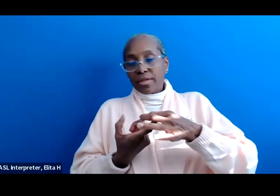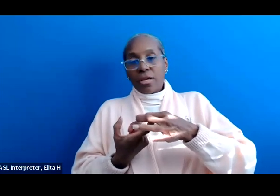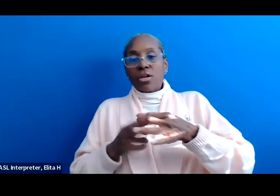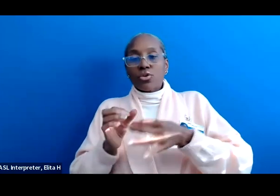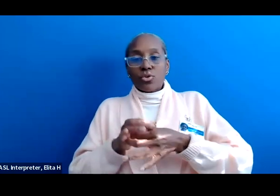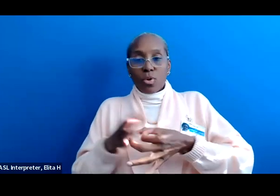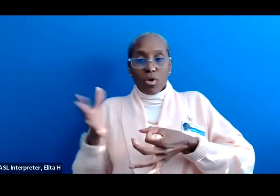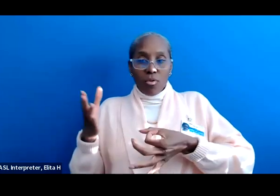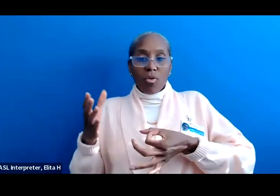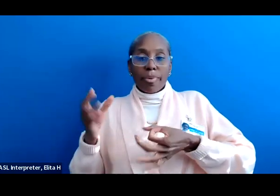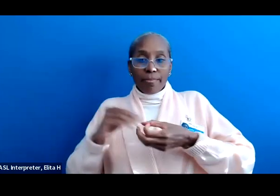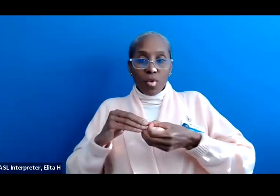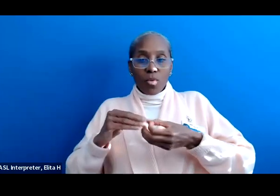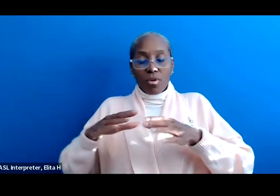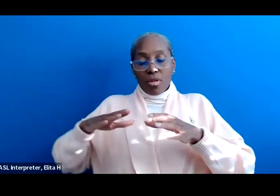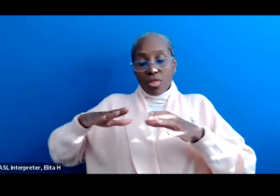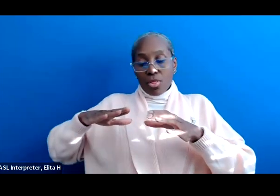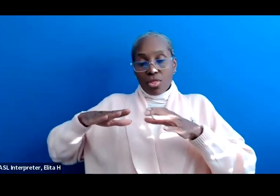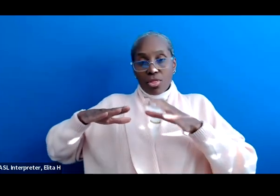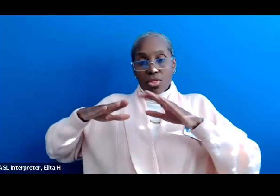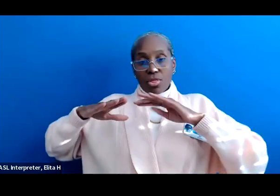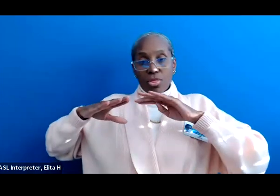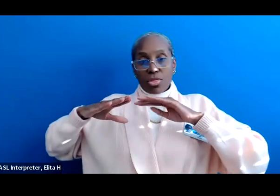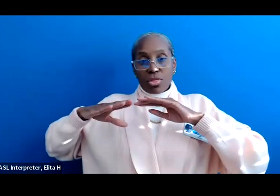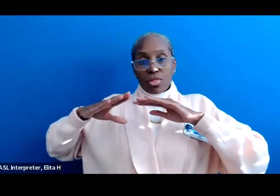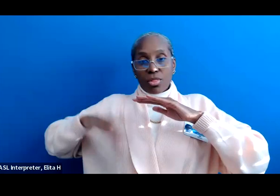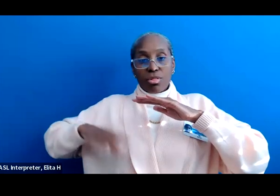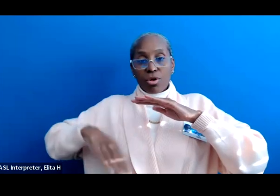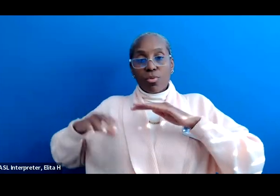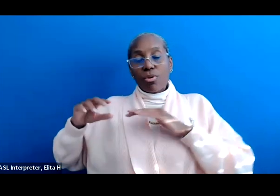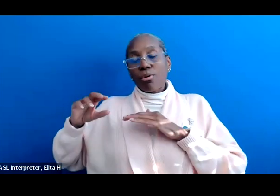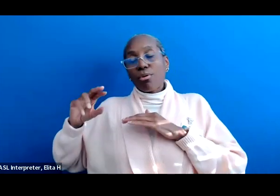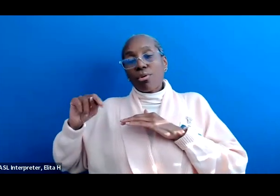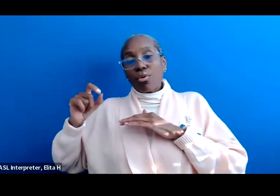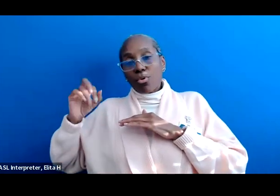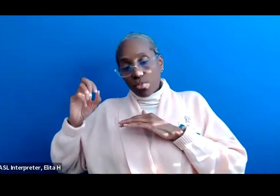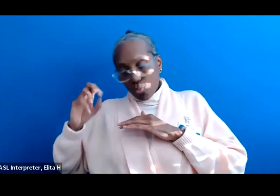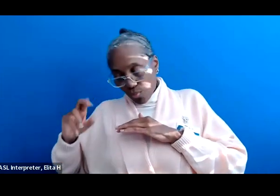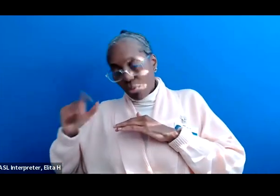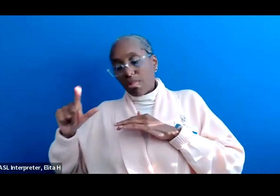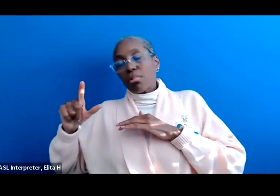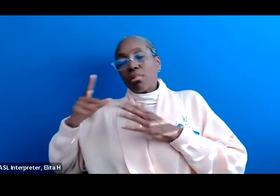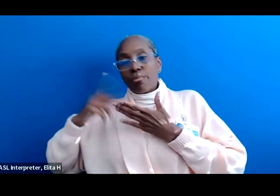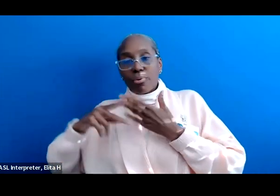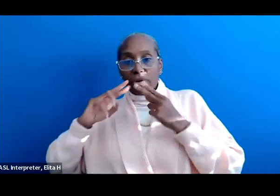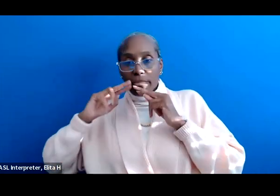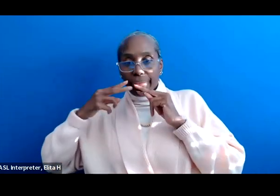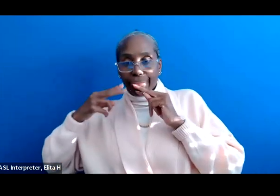program and the lower motor neuron program, that inner sphincter, not the